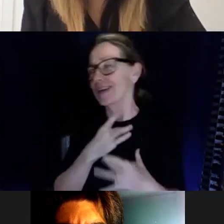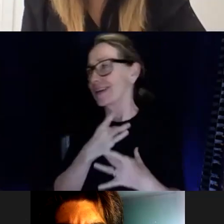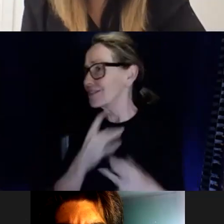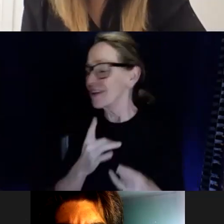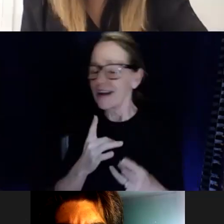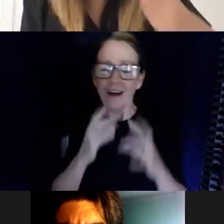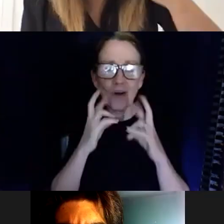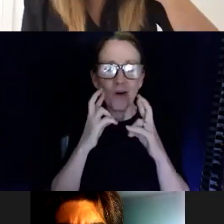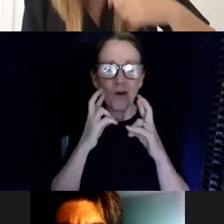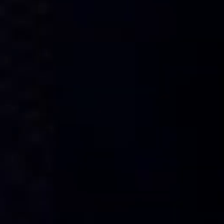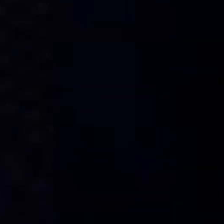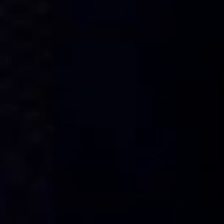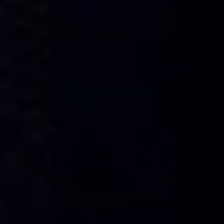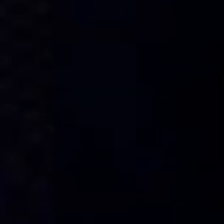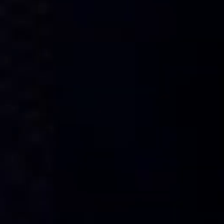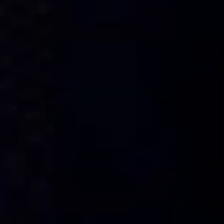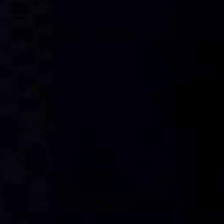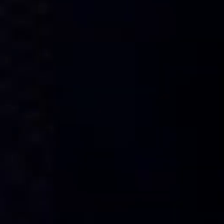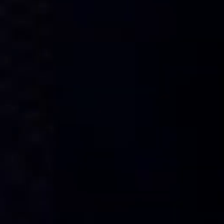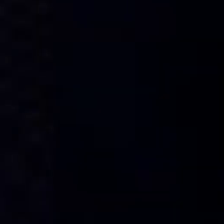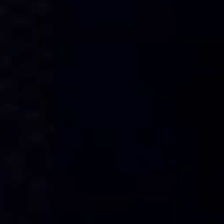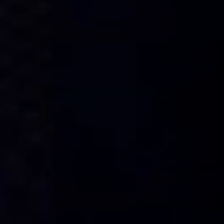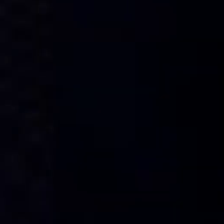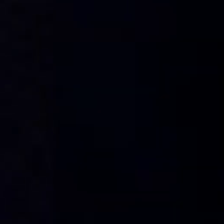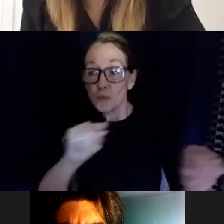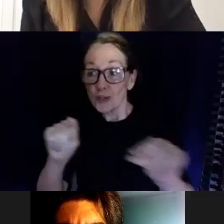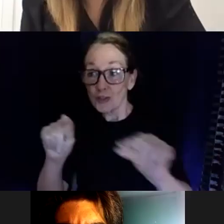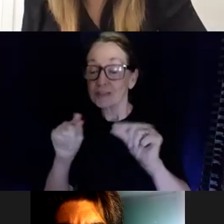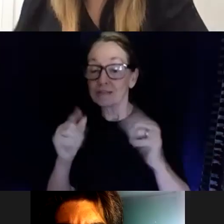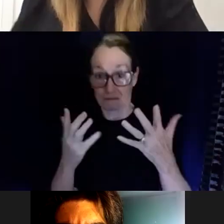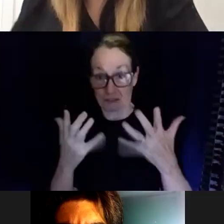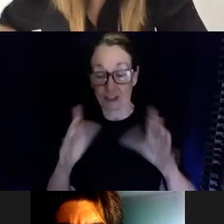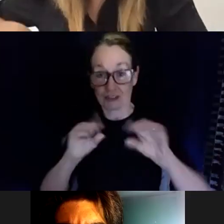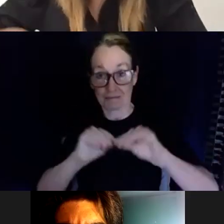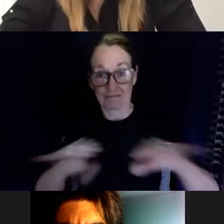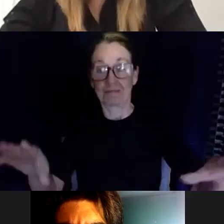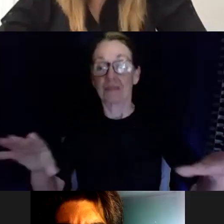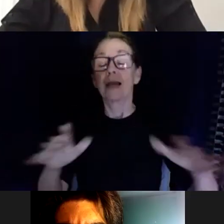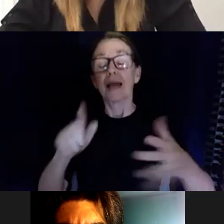A REALLY INTERESTING INTERVIEW.